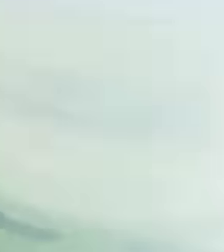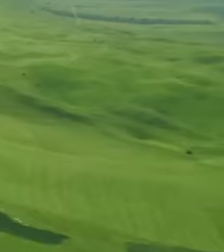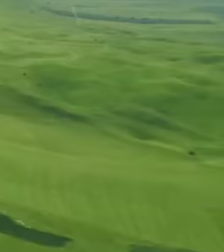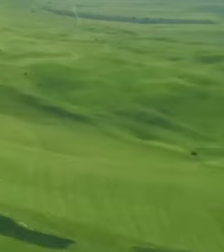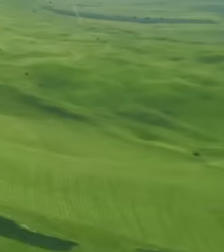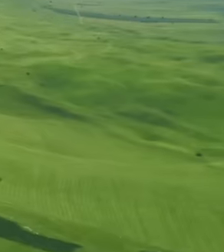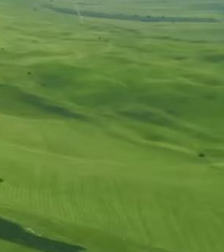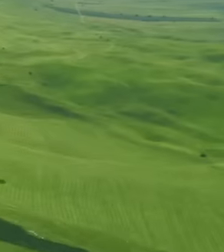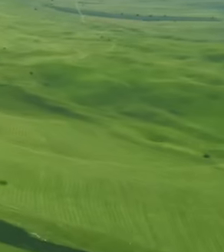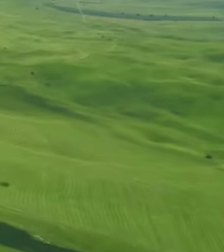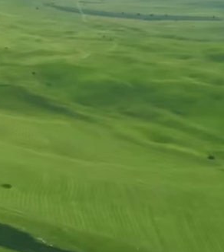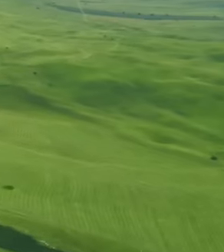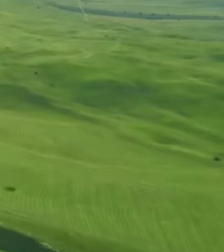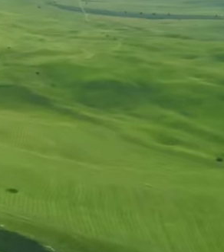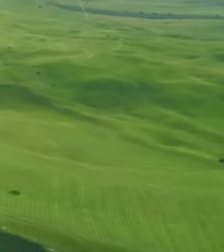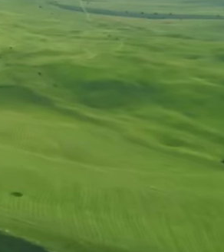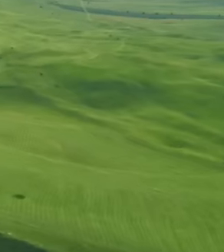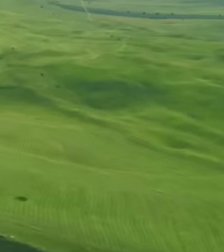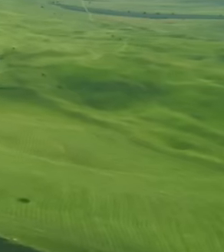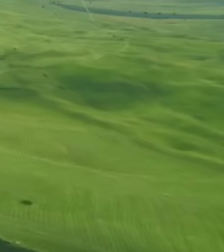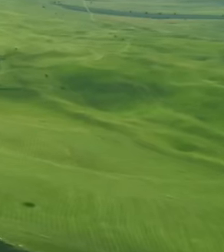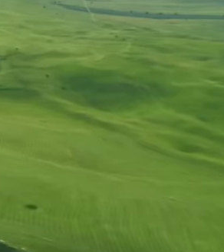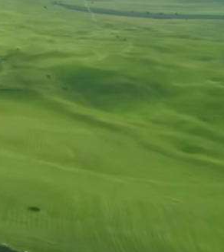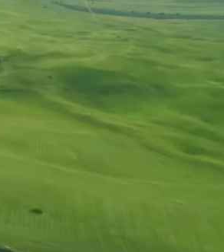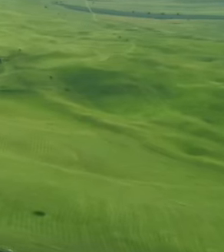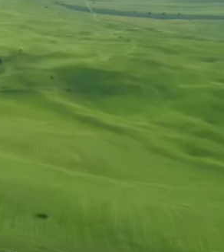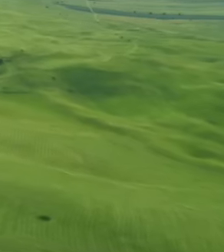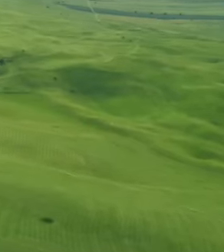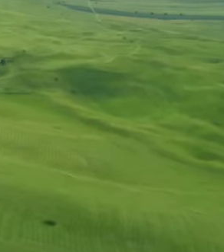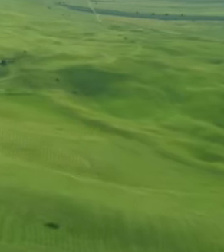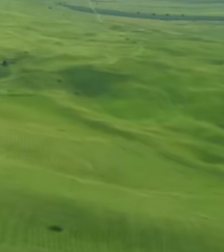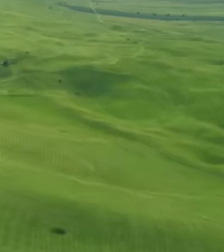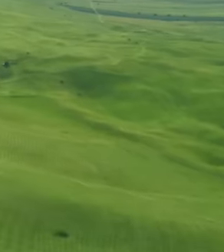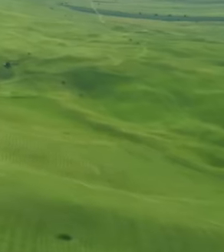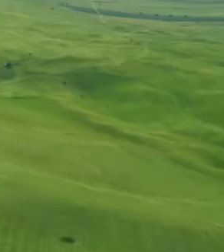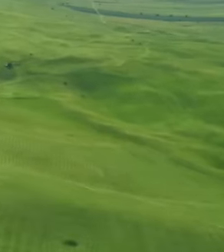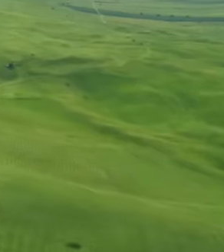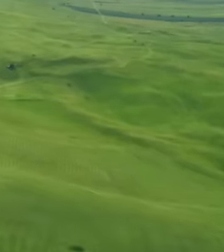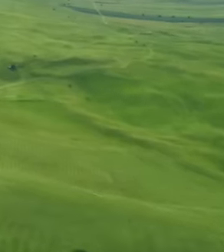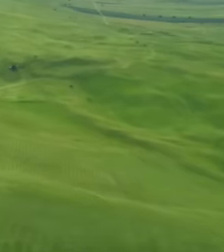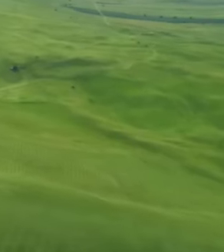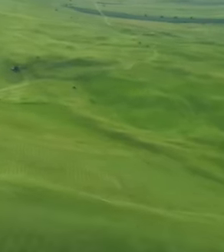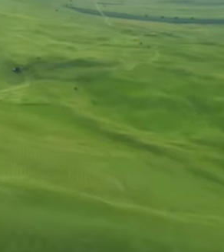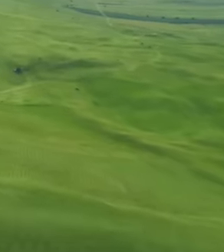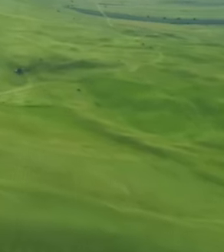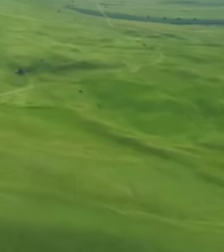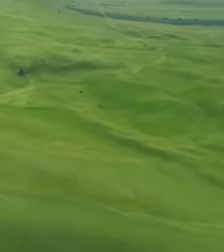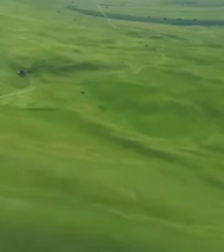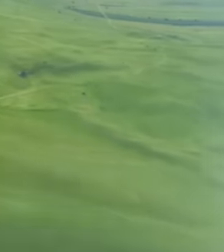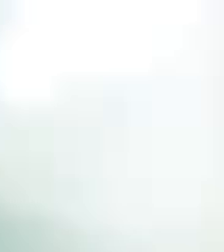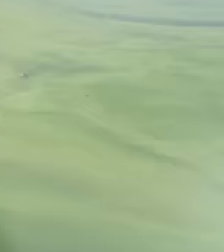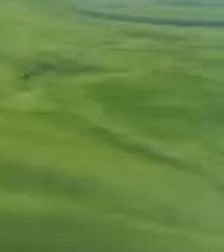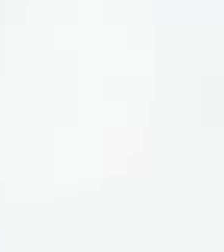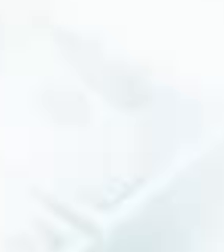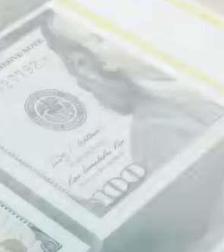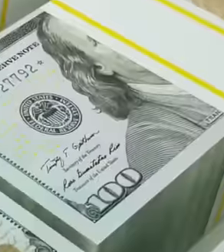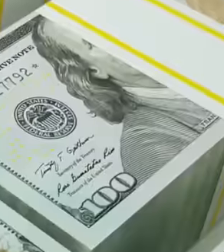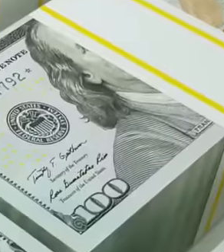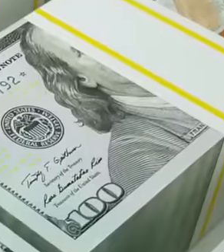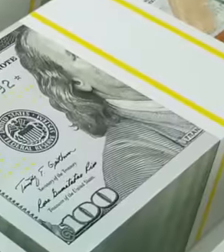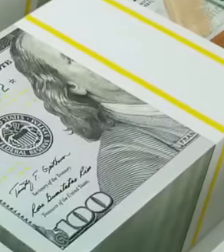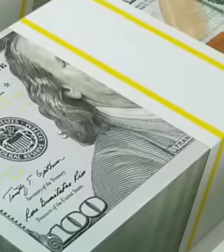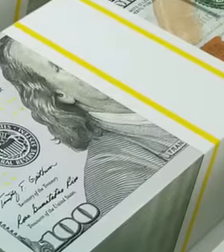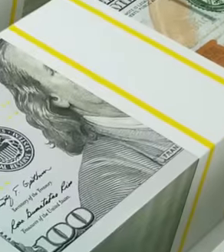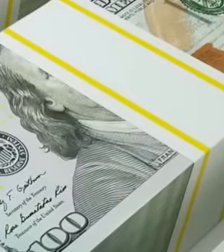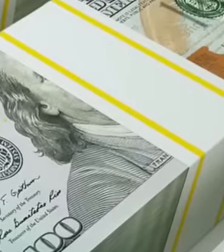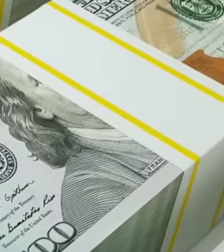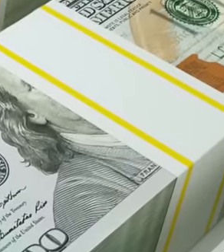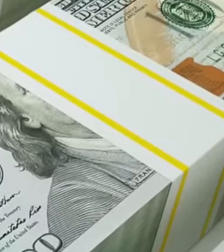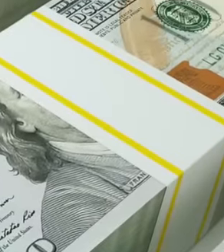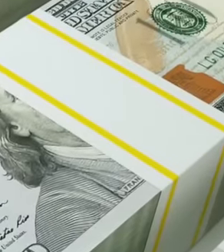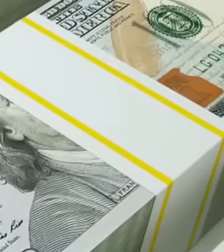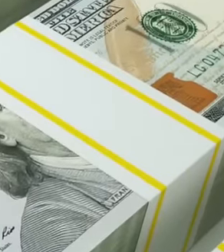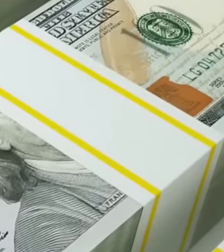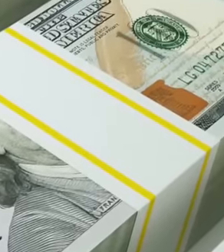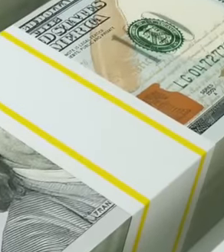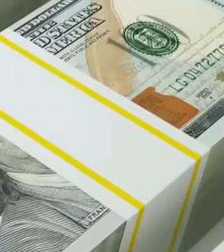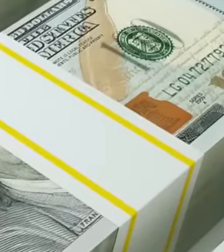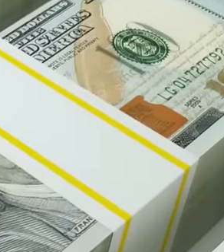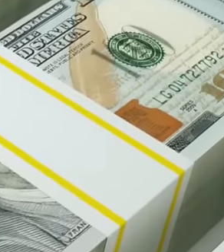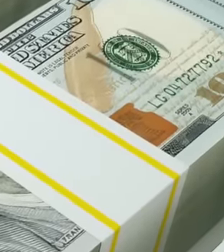closing the sale of 55 percent of its business in Mexico for nearly 6,200 million dollars